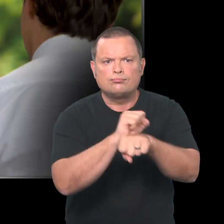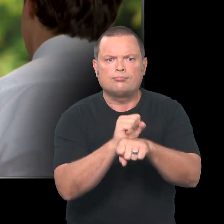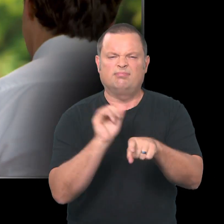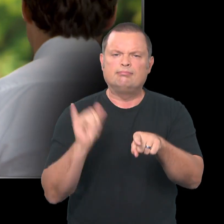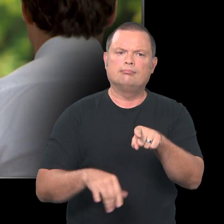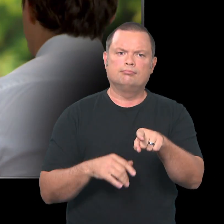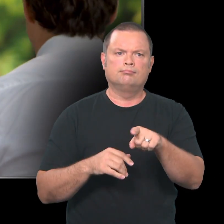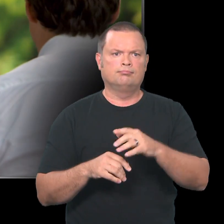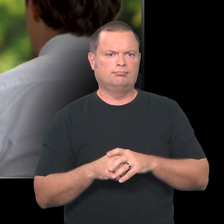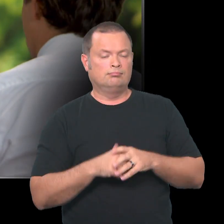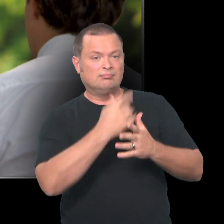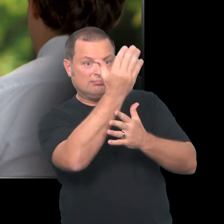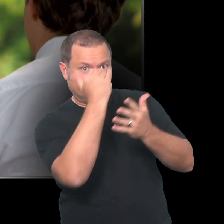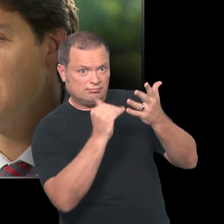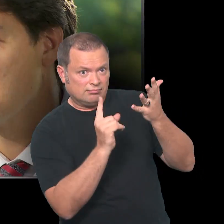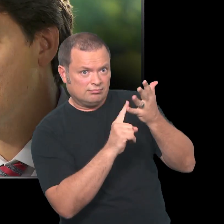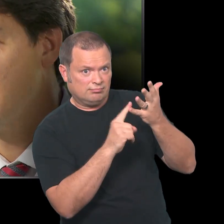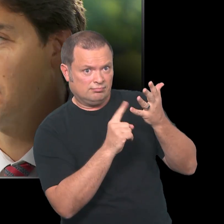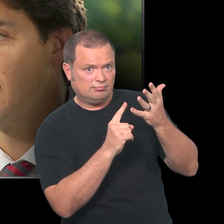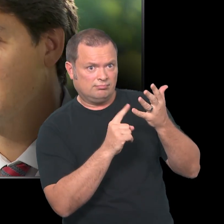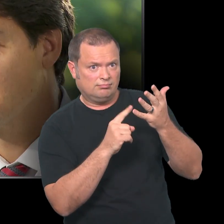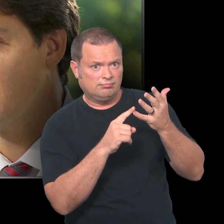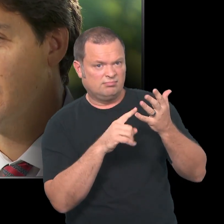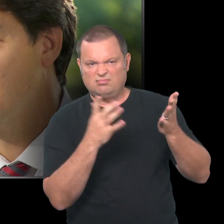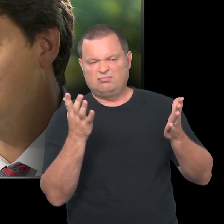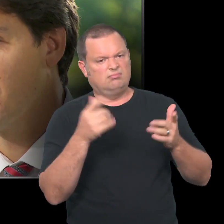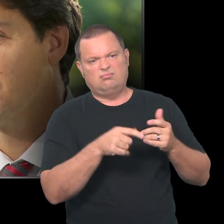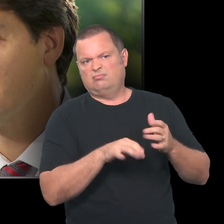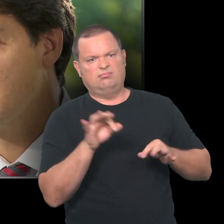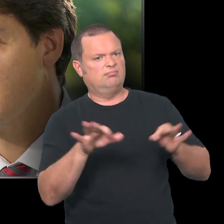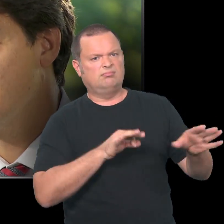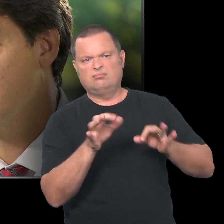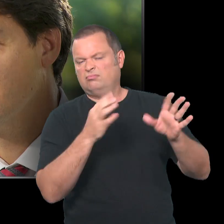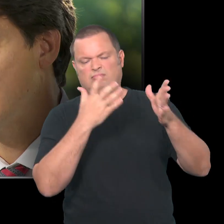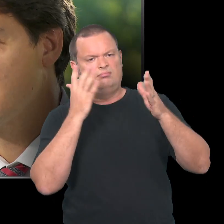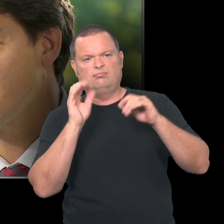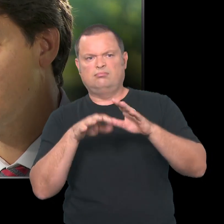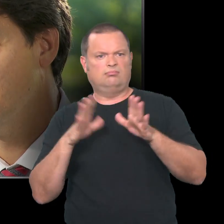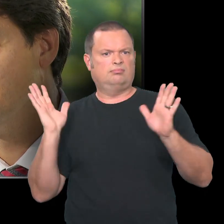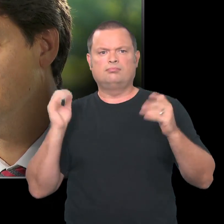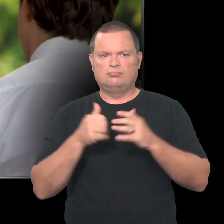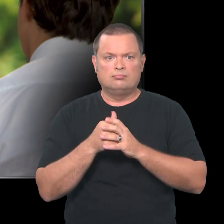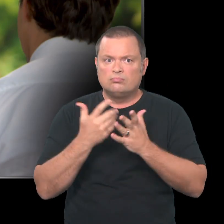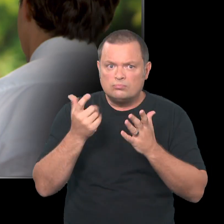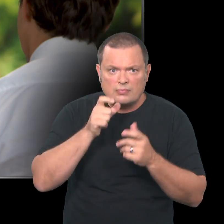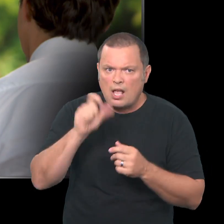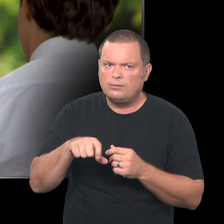So there's a little tweaking to do around them. GST, would you touch the GST? No, Canadians pay enough taxes right now,